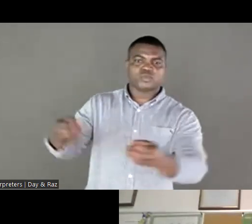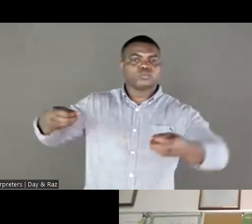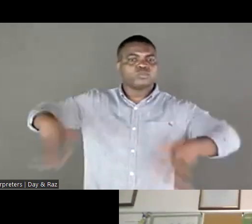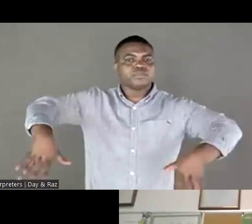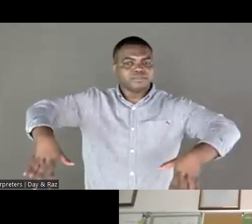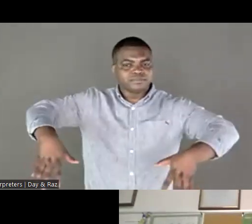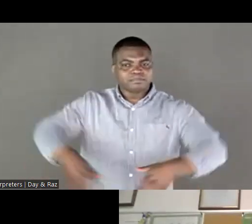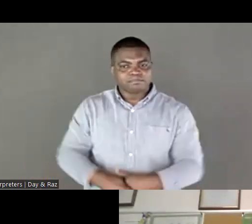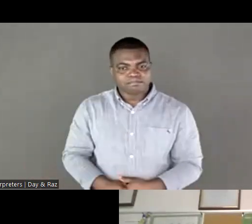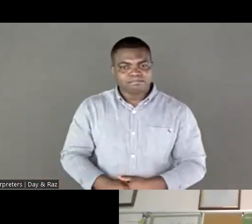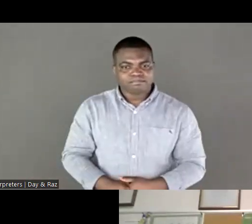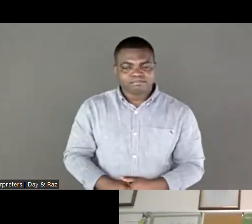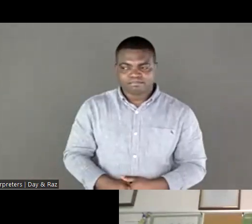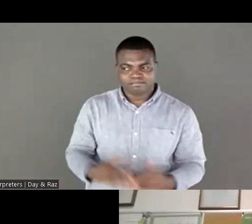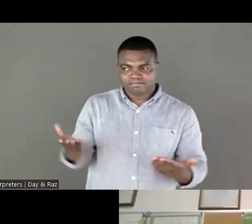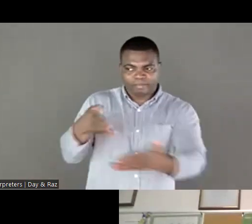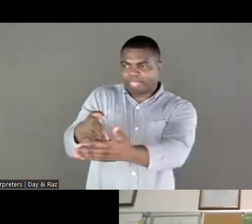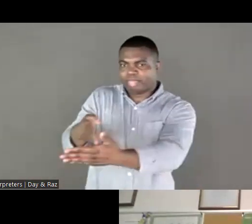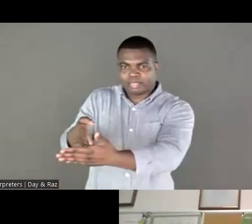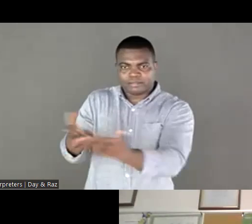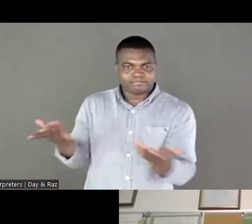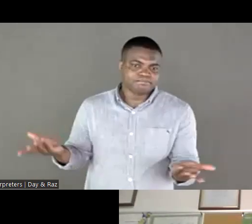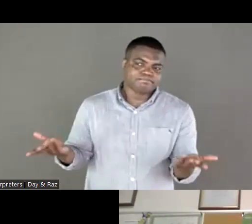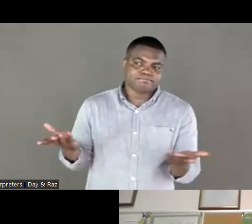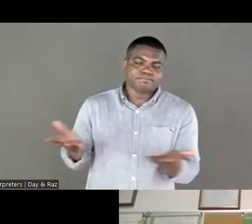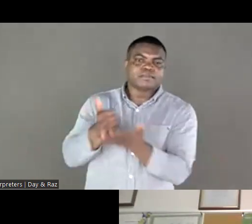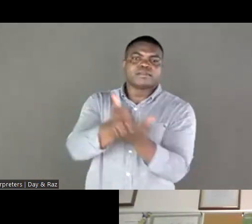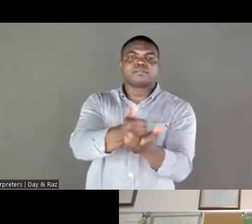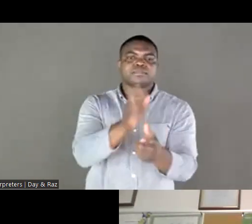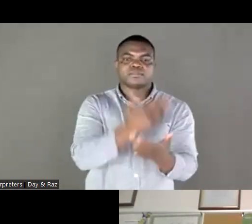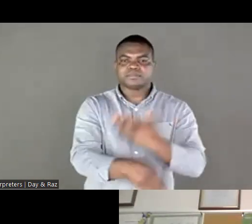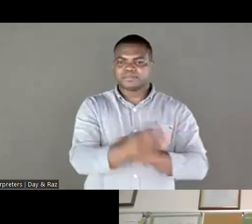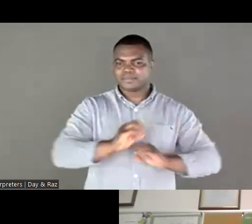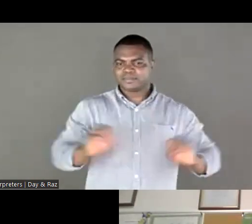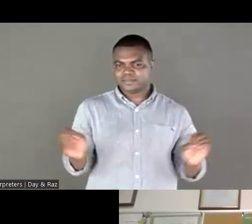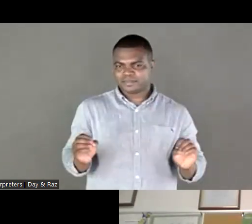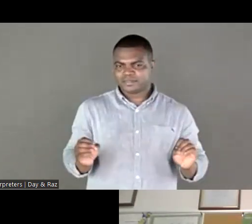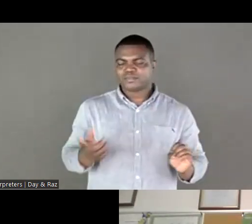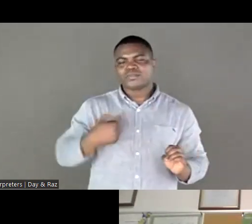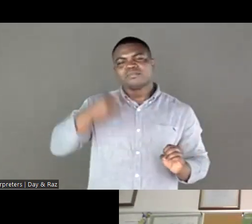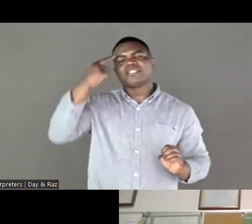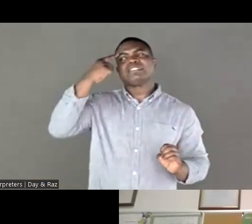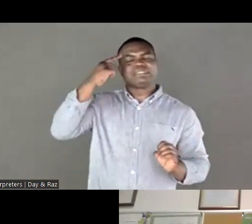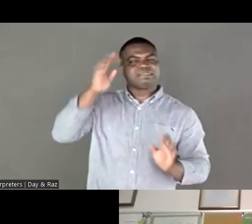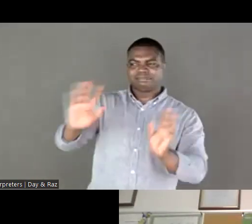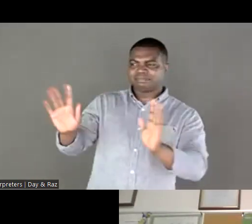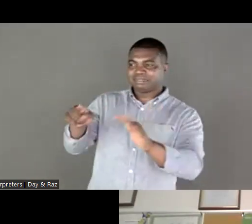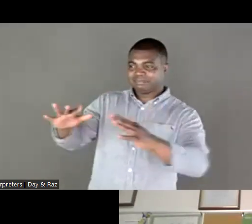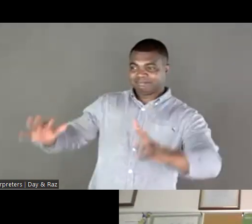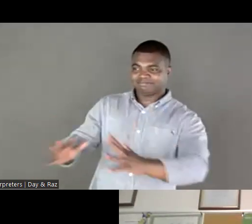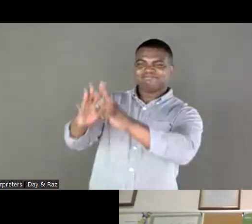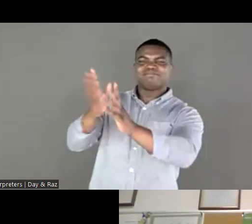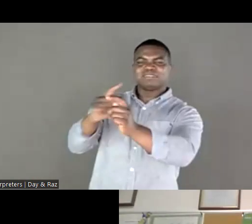about this hospital remains unaccessible all they purchase equipment infrastructure or facilities,